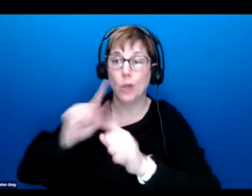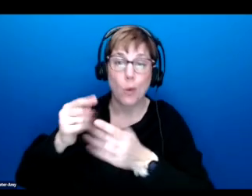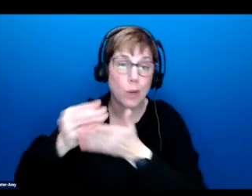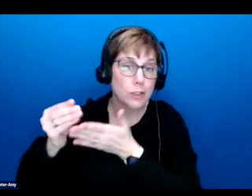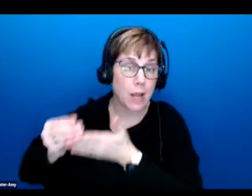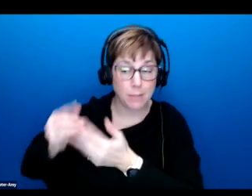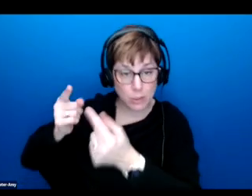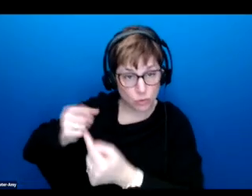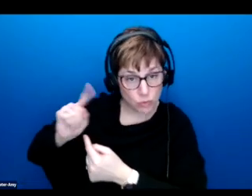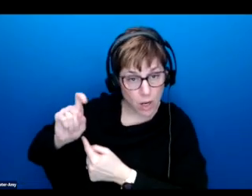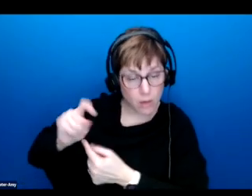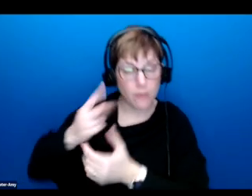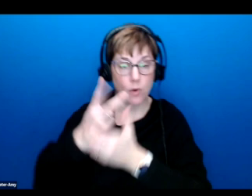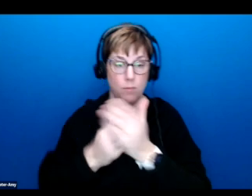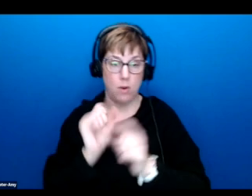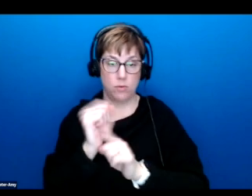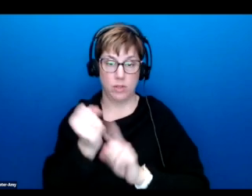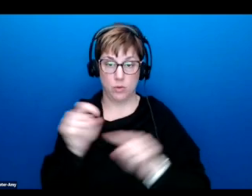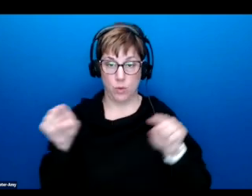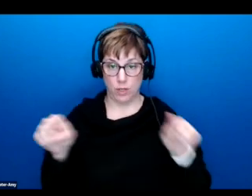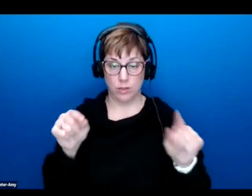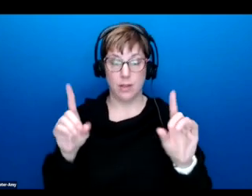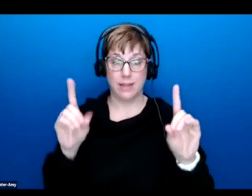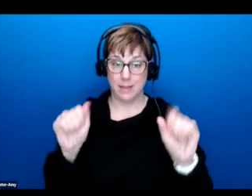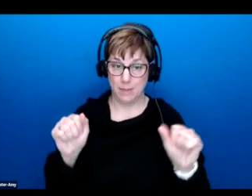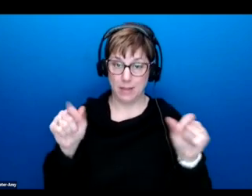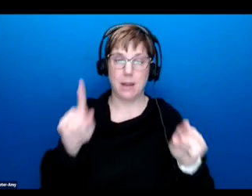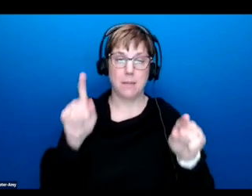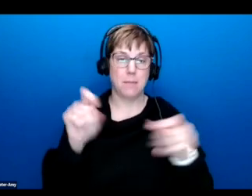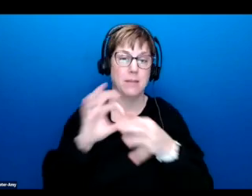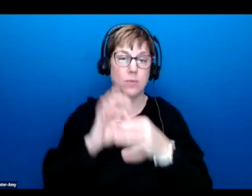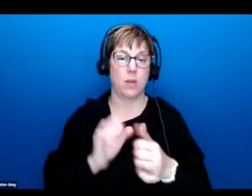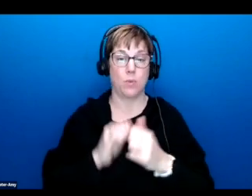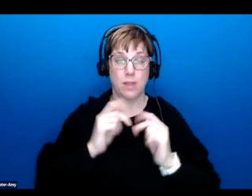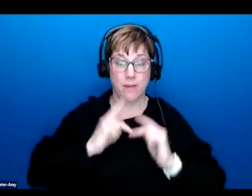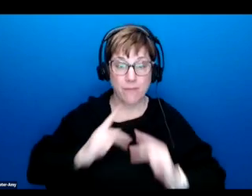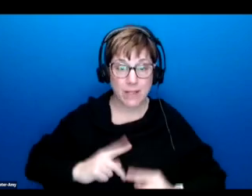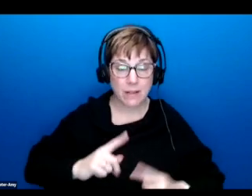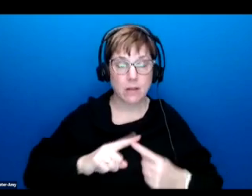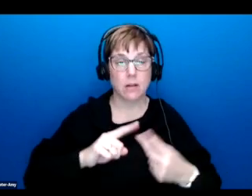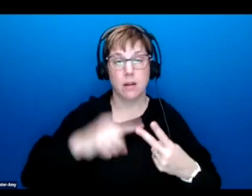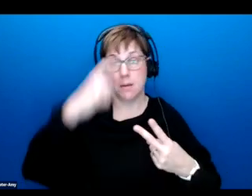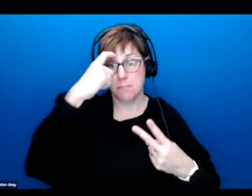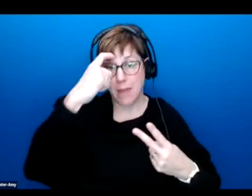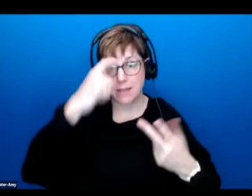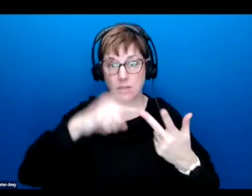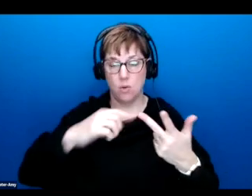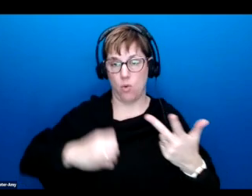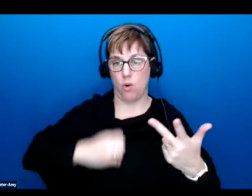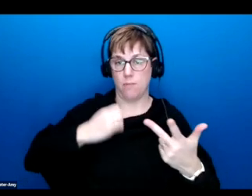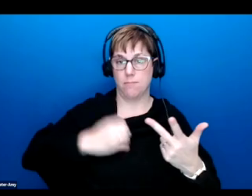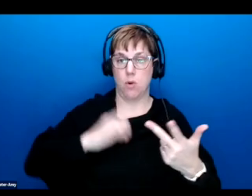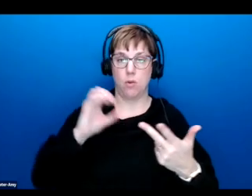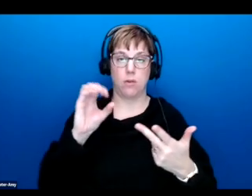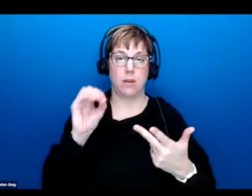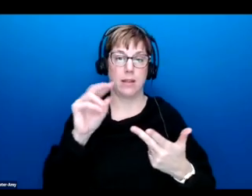In both cases, the disability must be due to a physical, mental or emotional condition lasting at least six months,